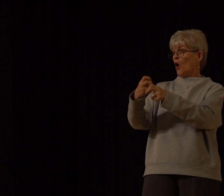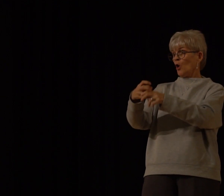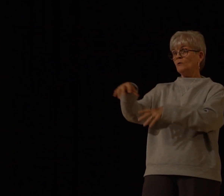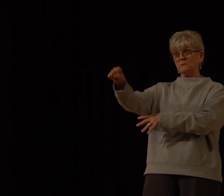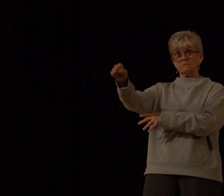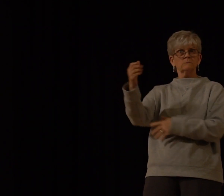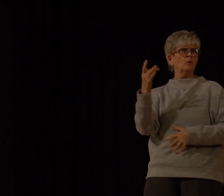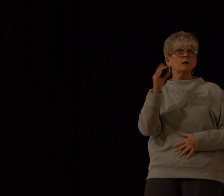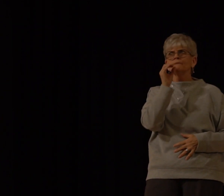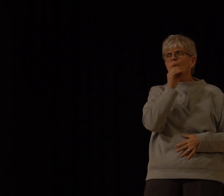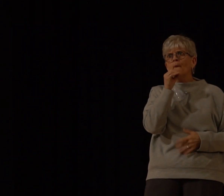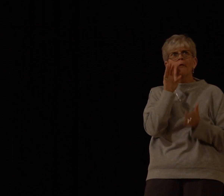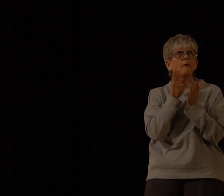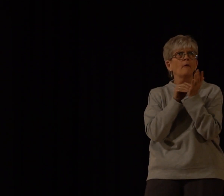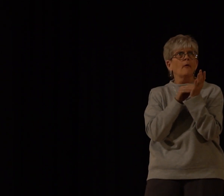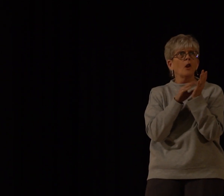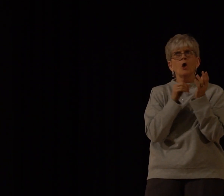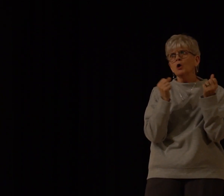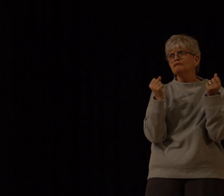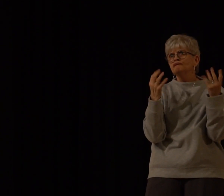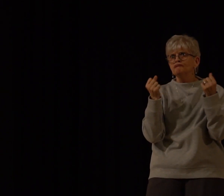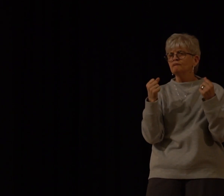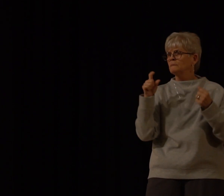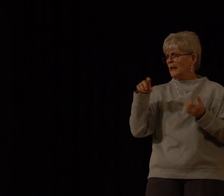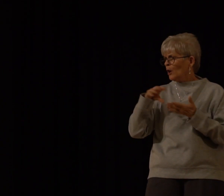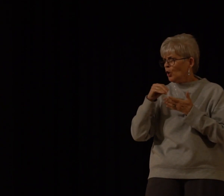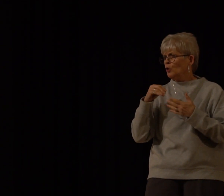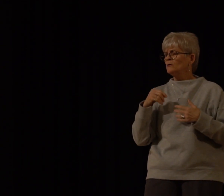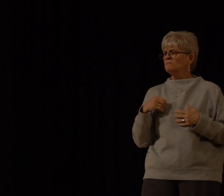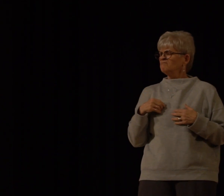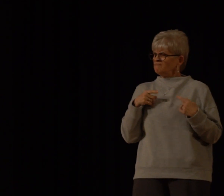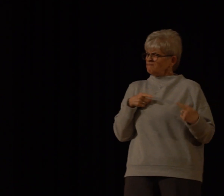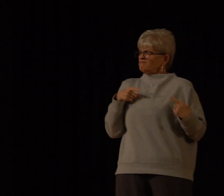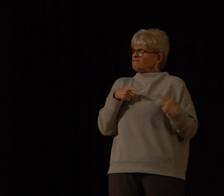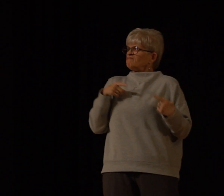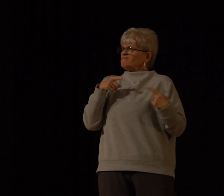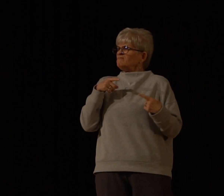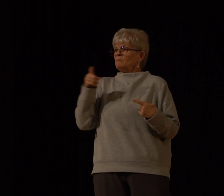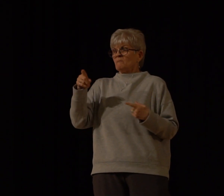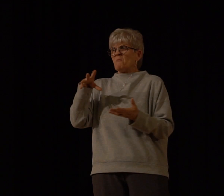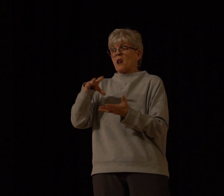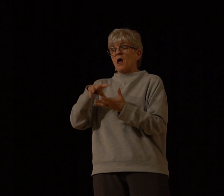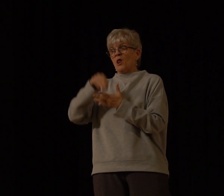That experience at Gallaudet was a great experience. It wasn't easy.